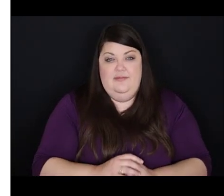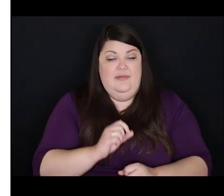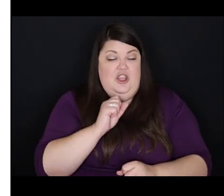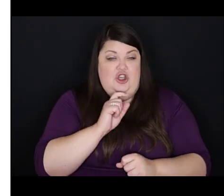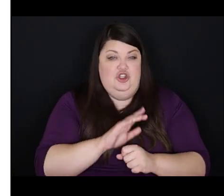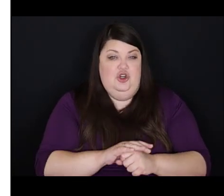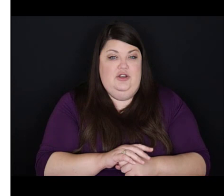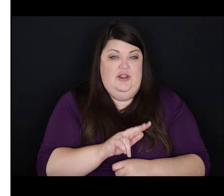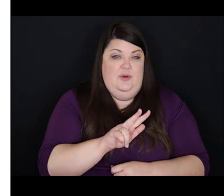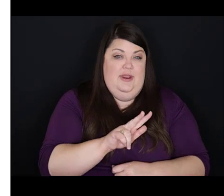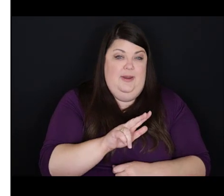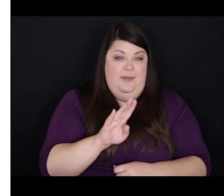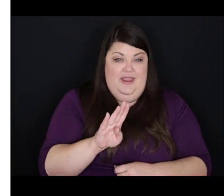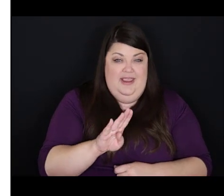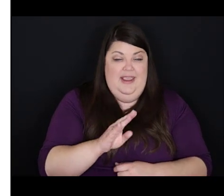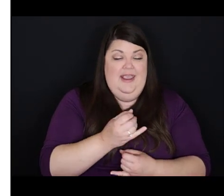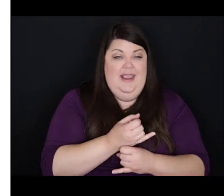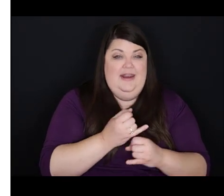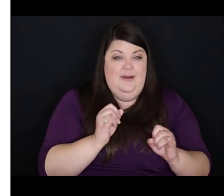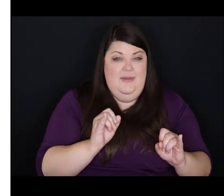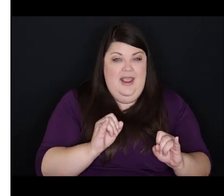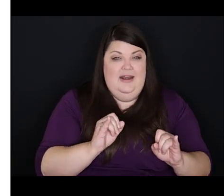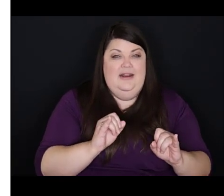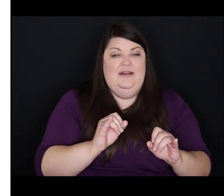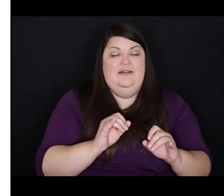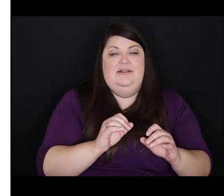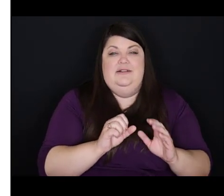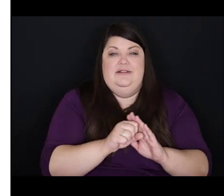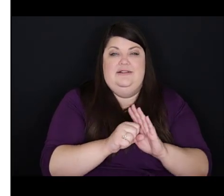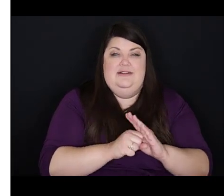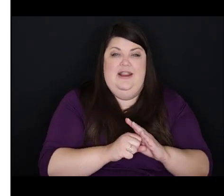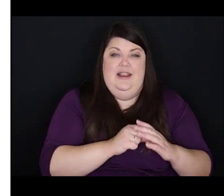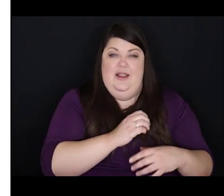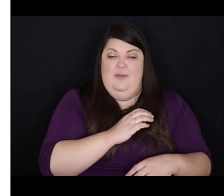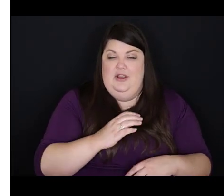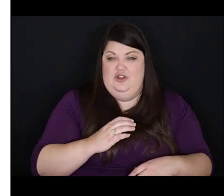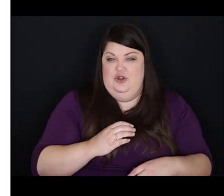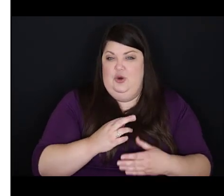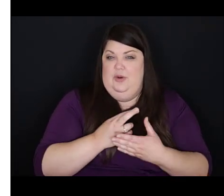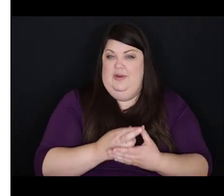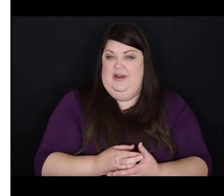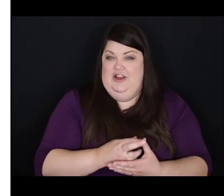Independent State Commission or State Rehabilitation Council or (SRC);